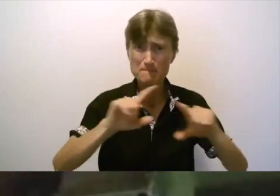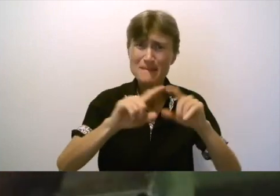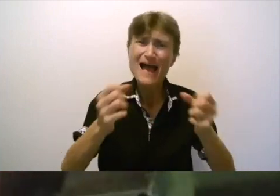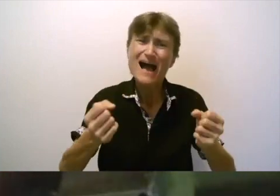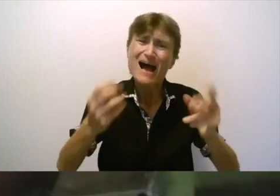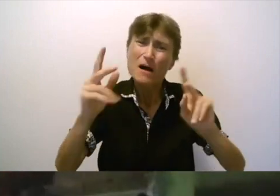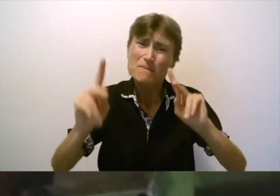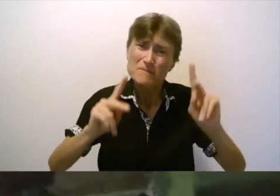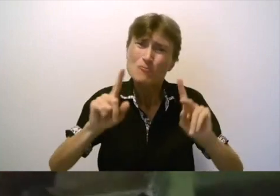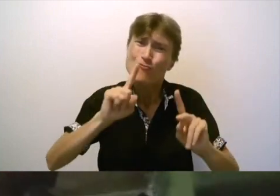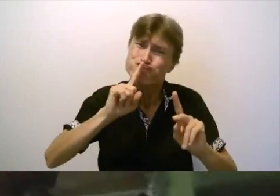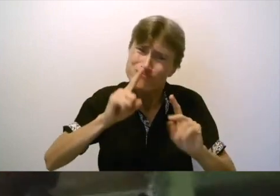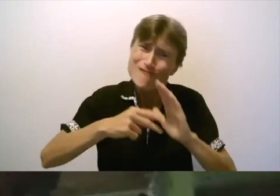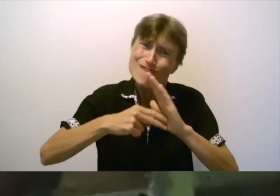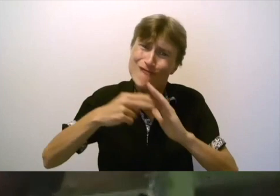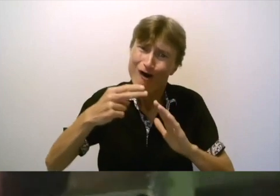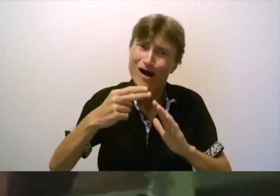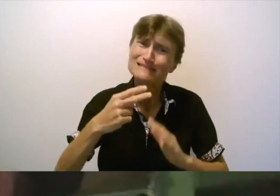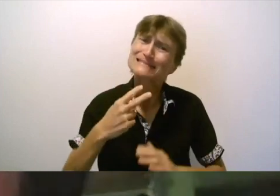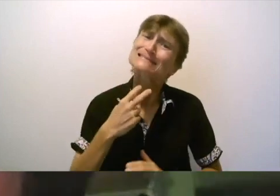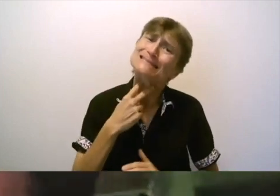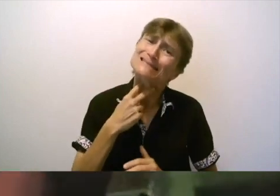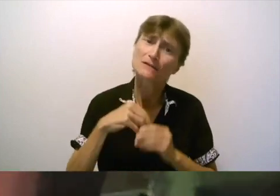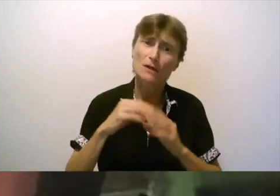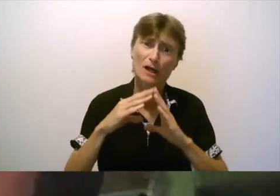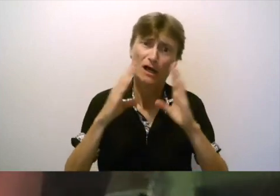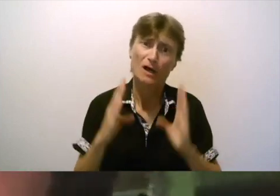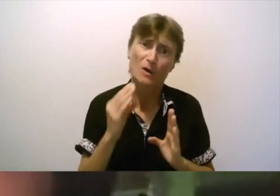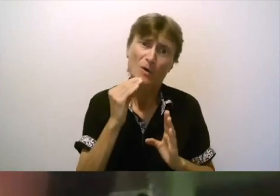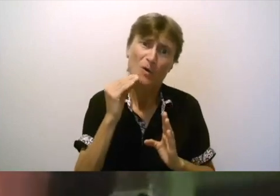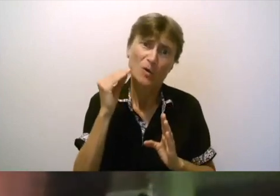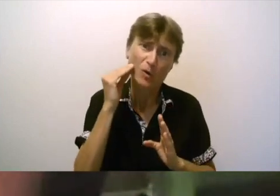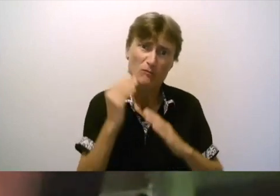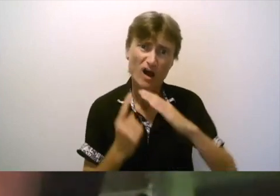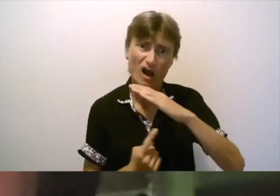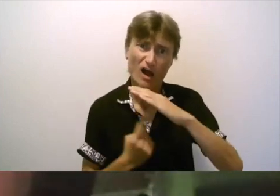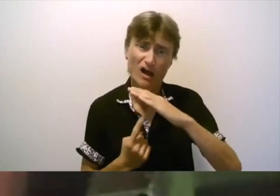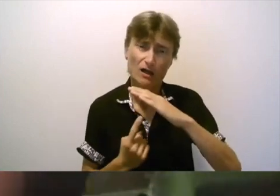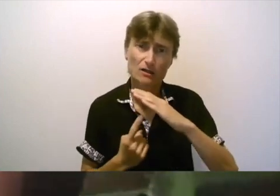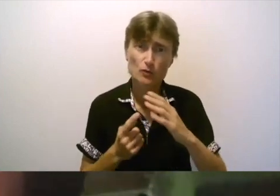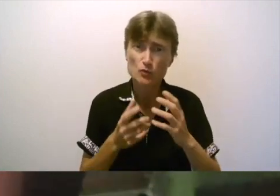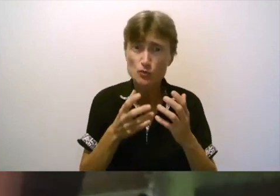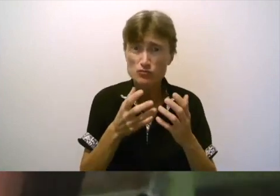in their homes in isolation and don't want to go get to work like everyone wants to do that